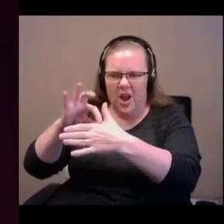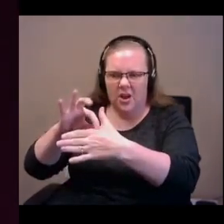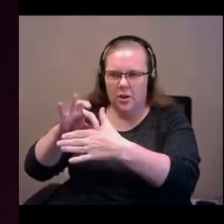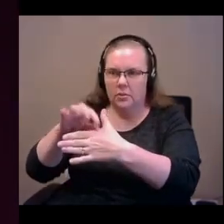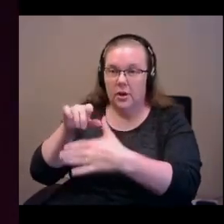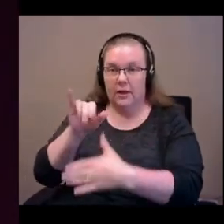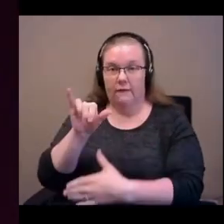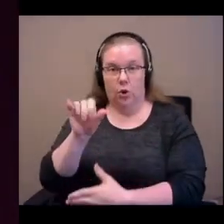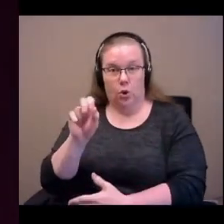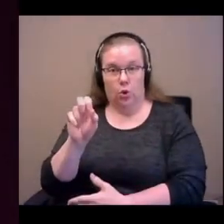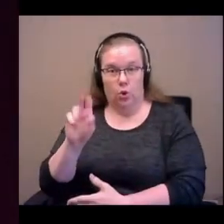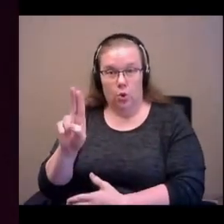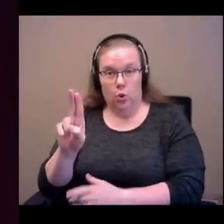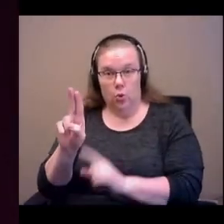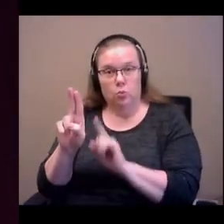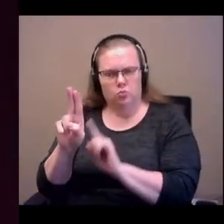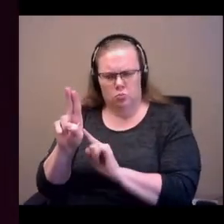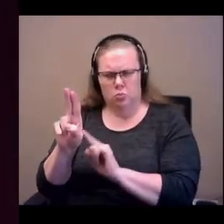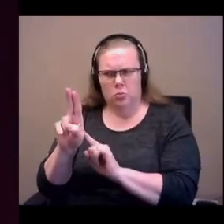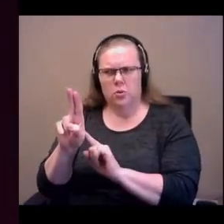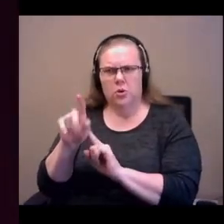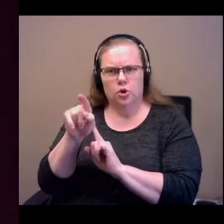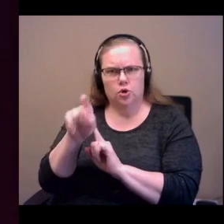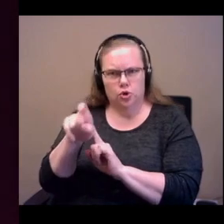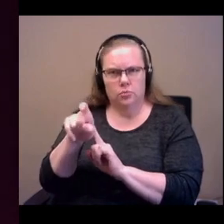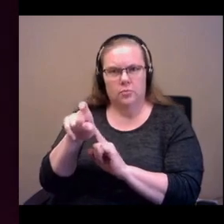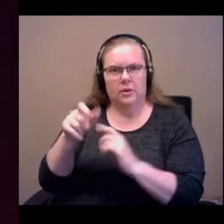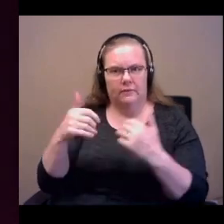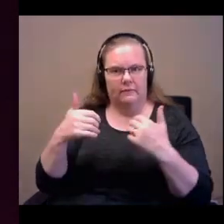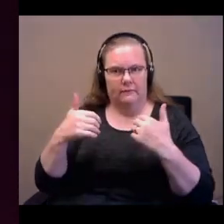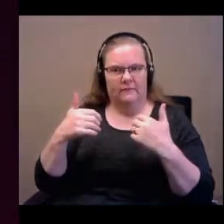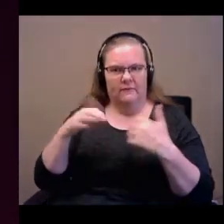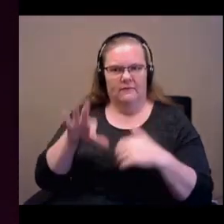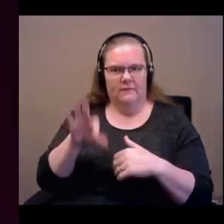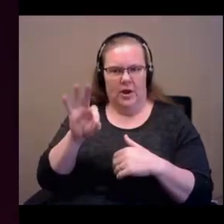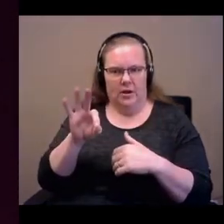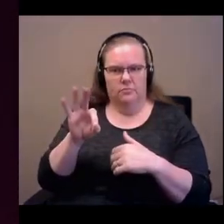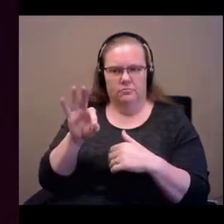have made those pages helpful. But that’s not we found it. In fact, we found just the opposite.